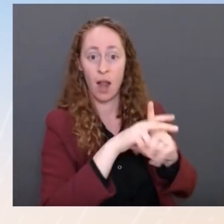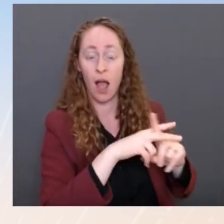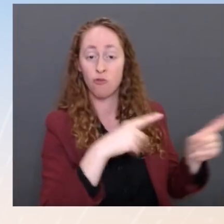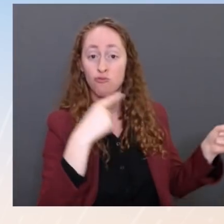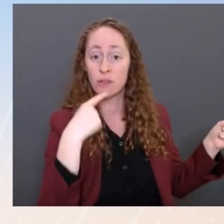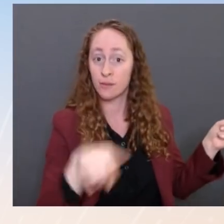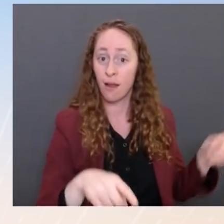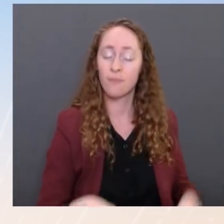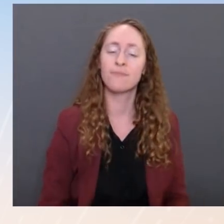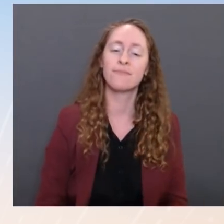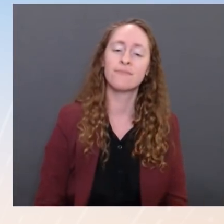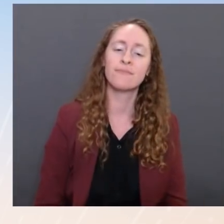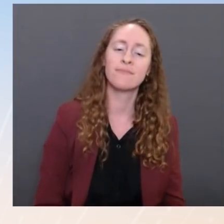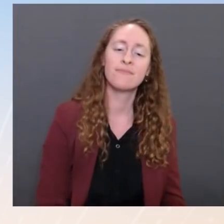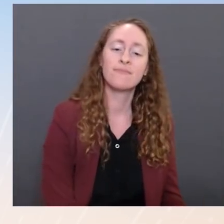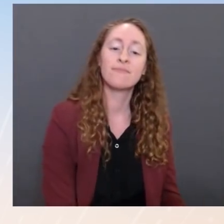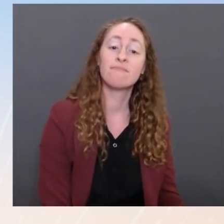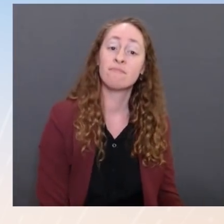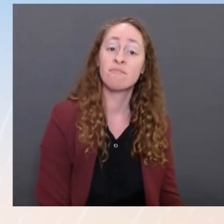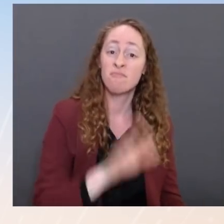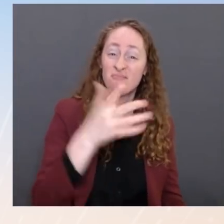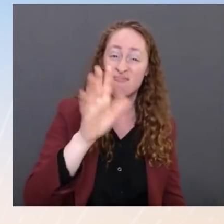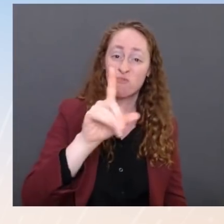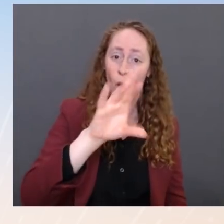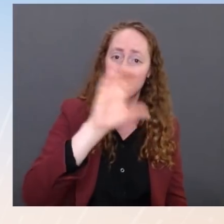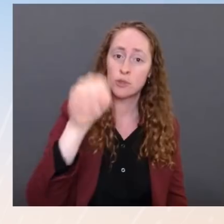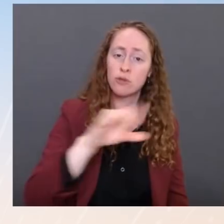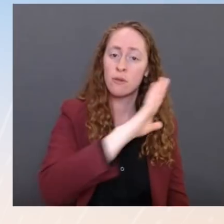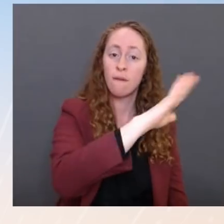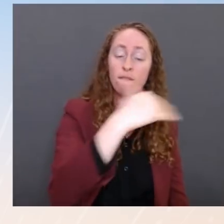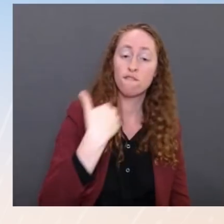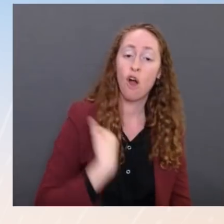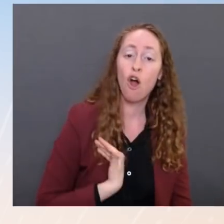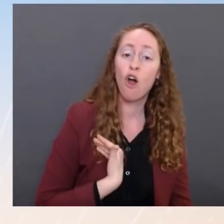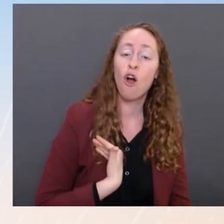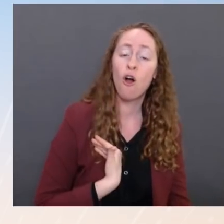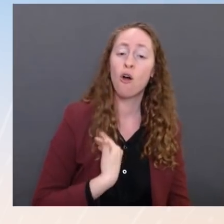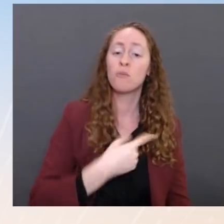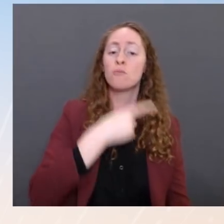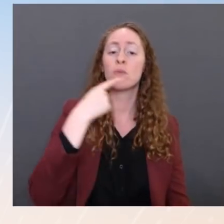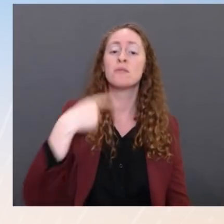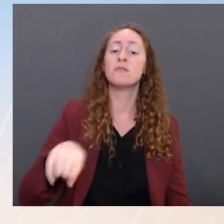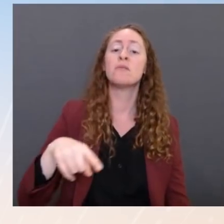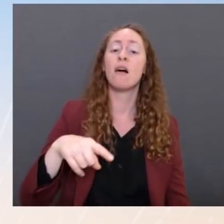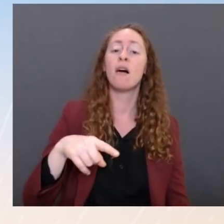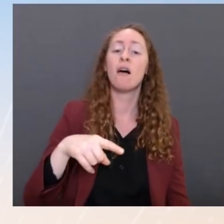And, you know, that is -- NATO is a defensive alliance. It's not an offensive alliance.